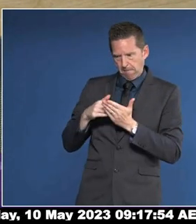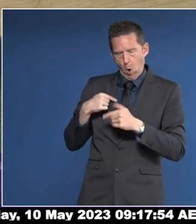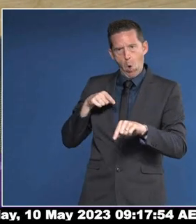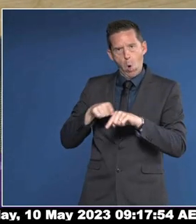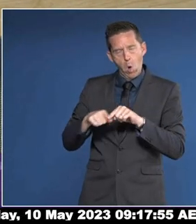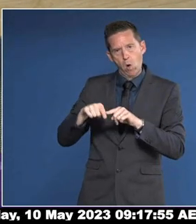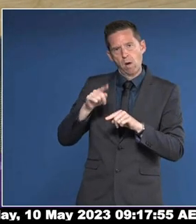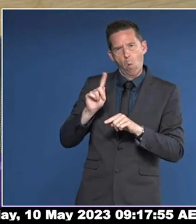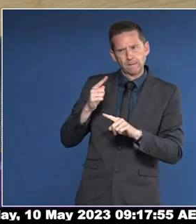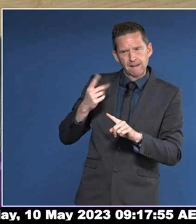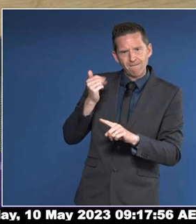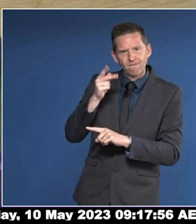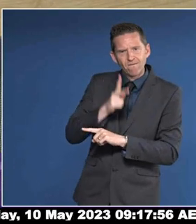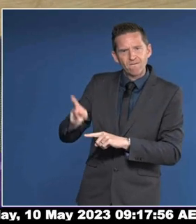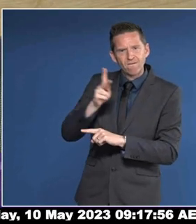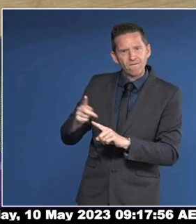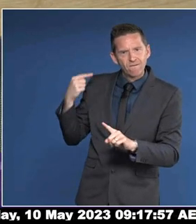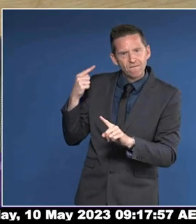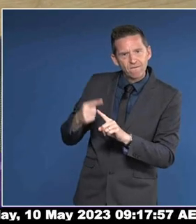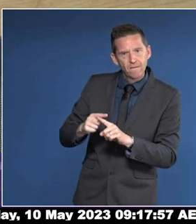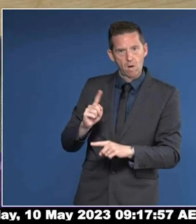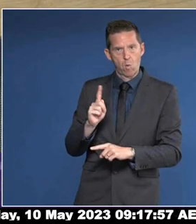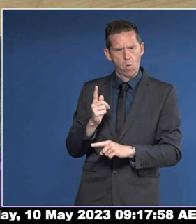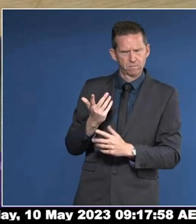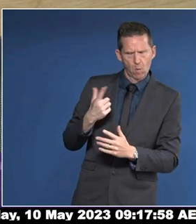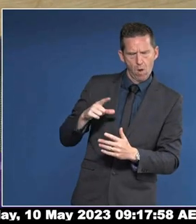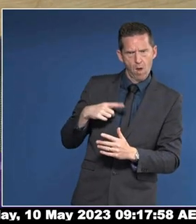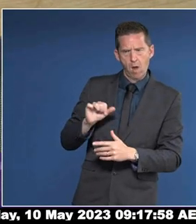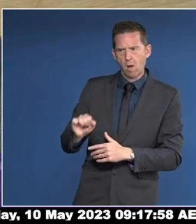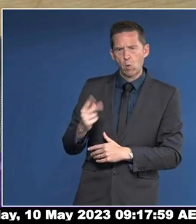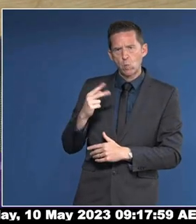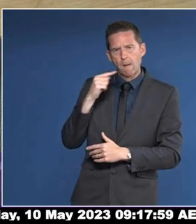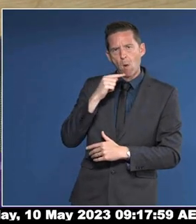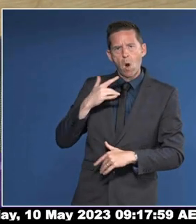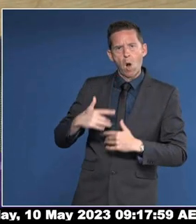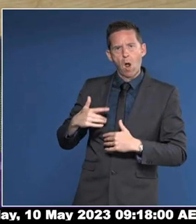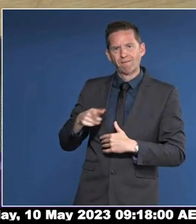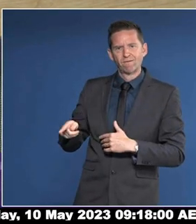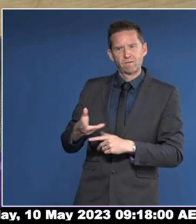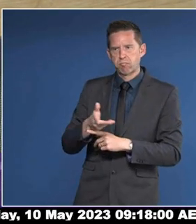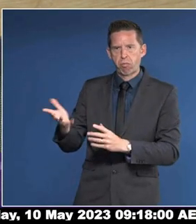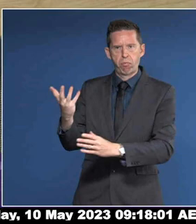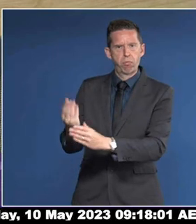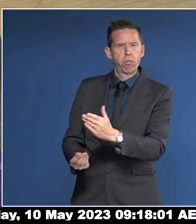Yes. MS EASTMAN: What the life course influences were, where there are gaps you agree? DR CRAWFORD: Yes.